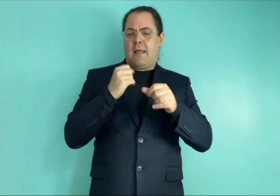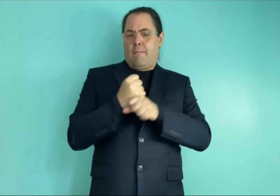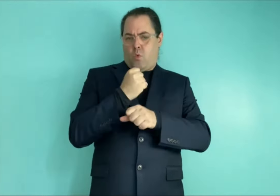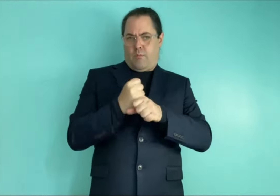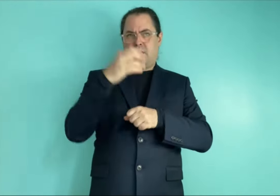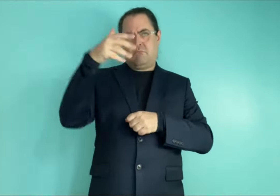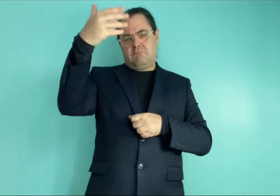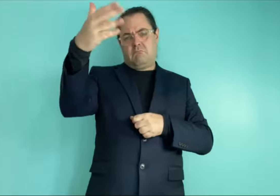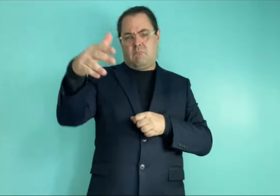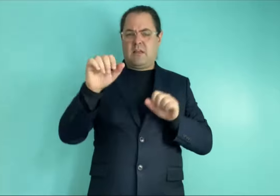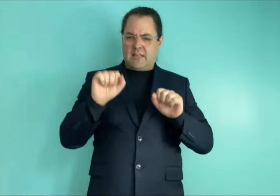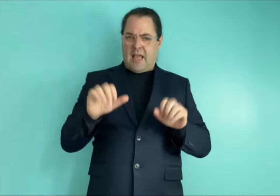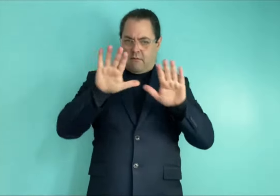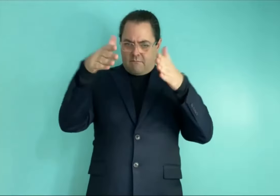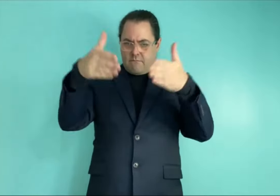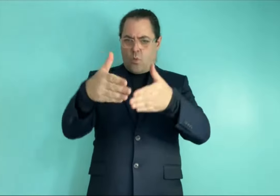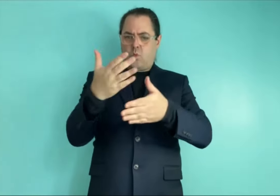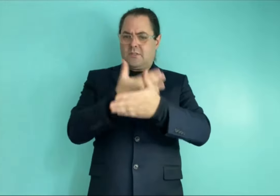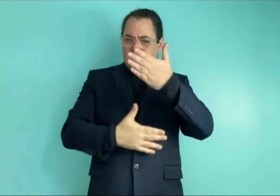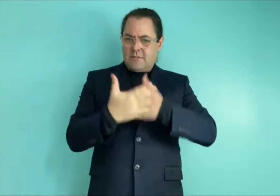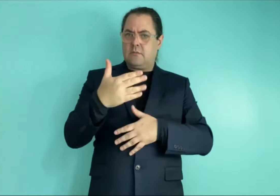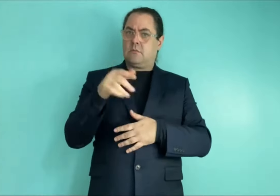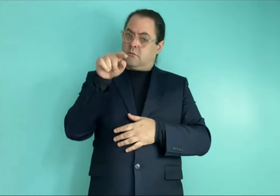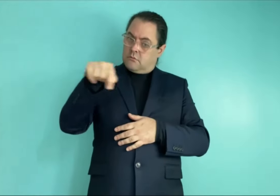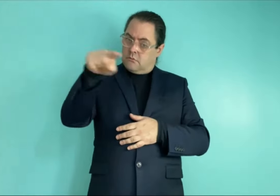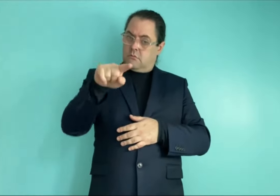with disabilities and the creation of jobs, and also that the private